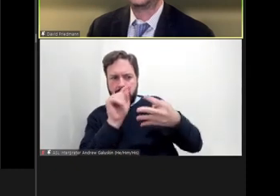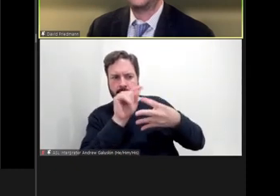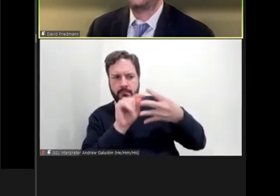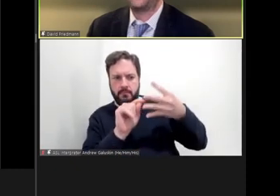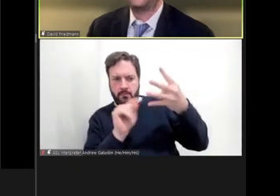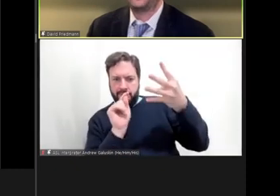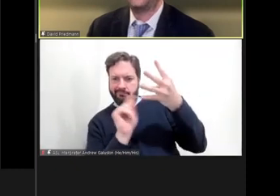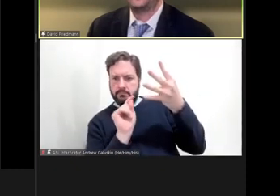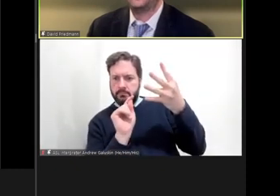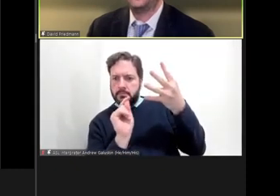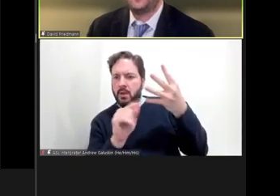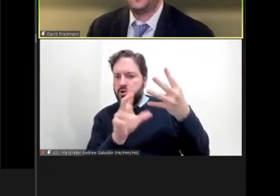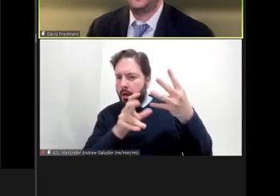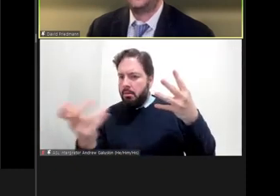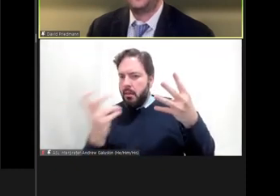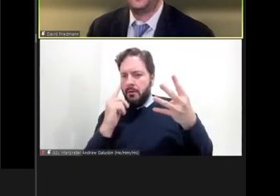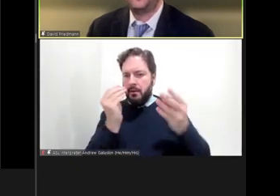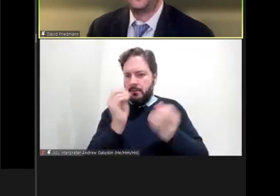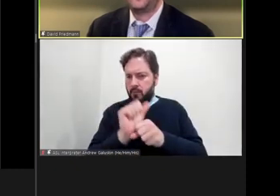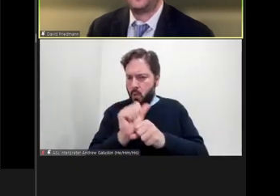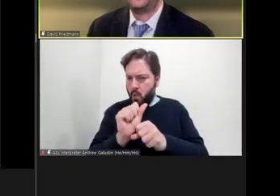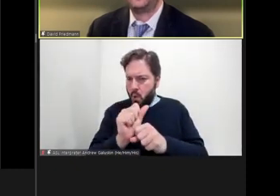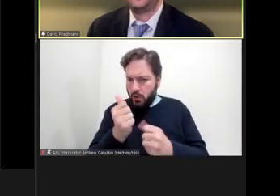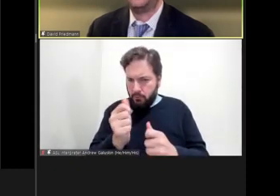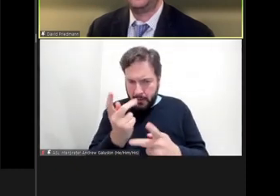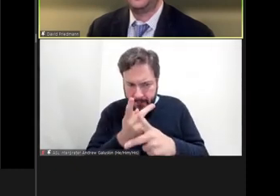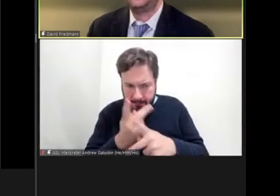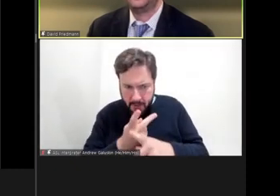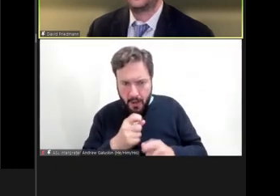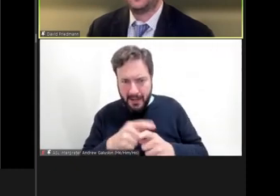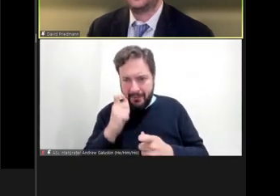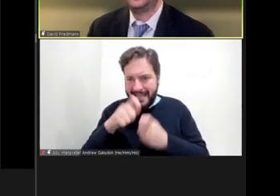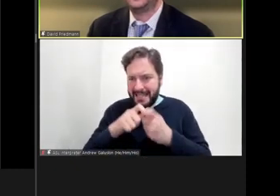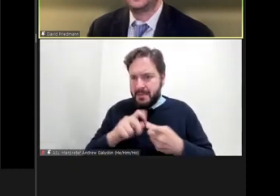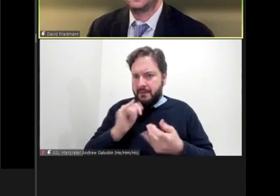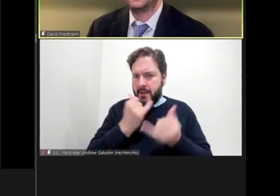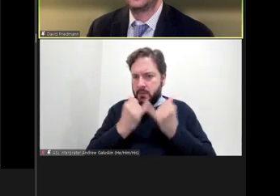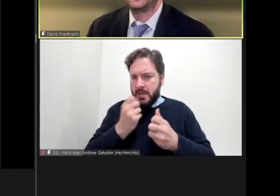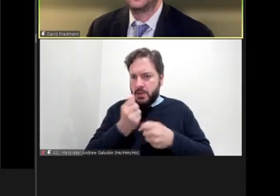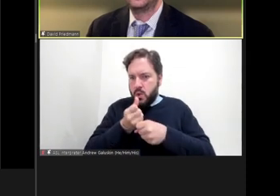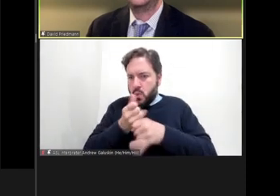a lot of work that goes into identifying whether or not a particular mutation is causing disease.